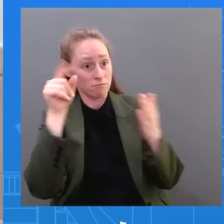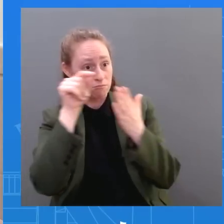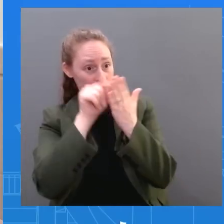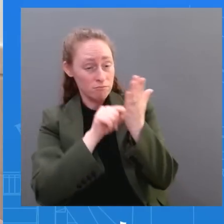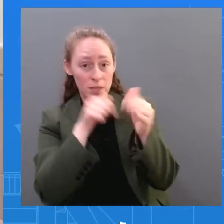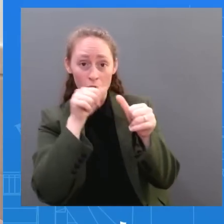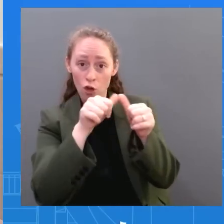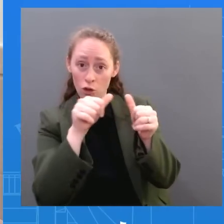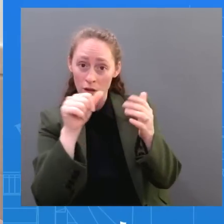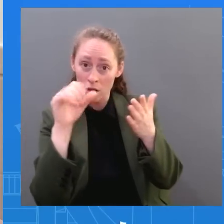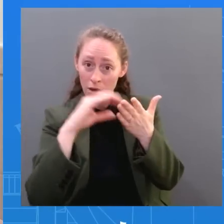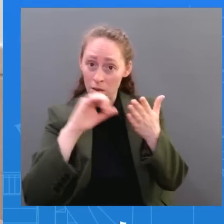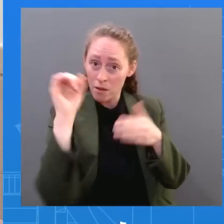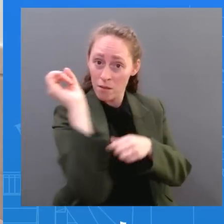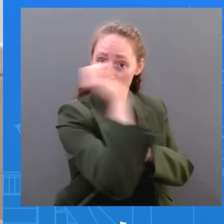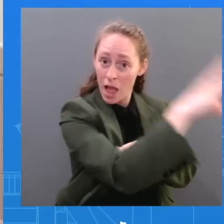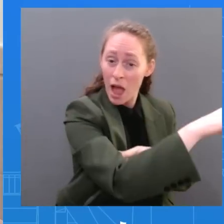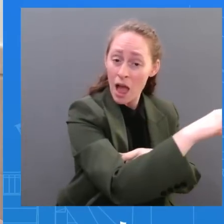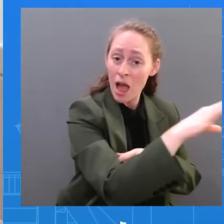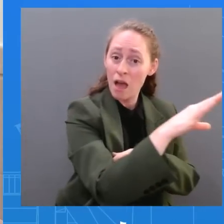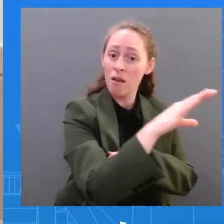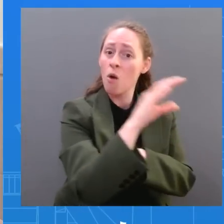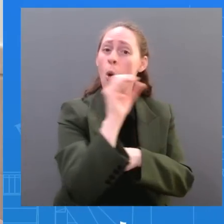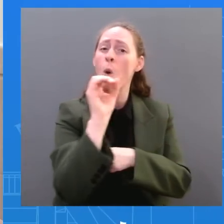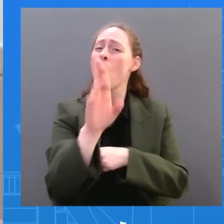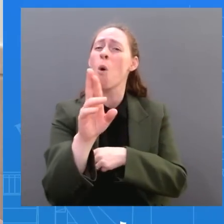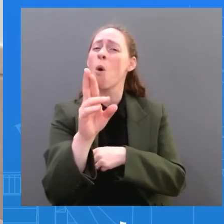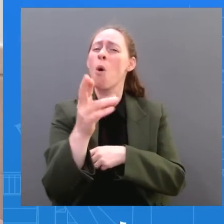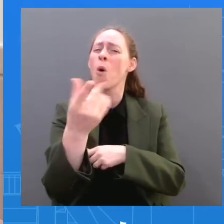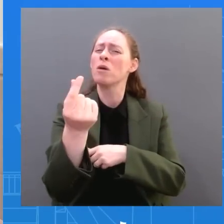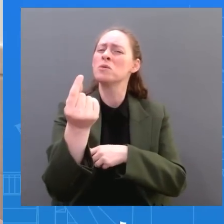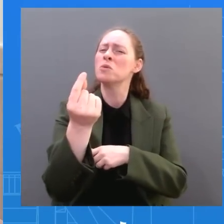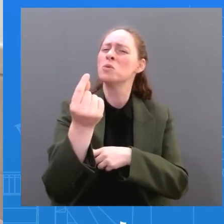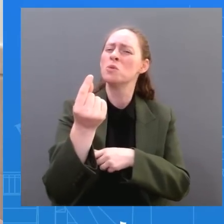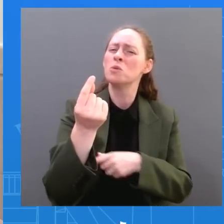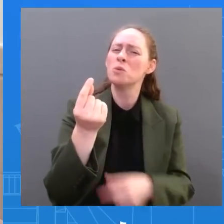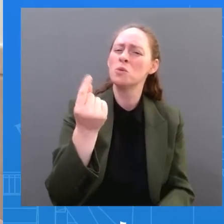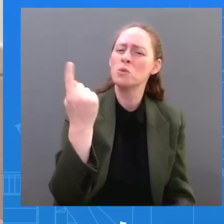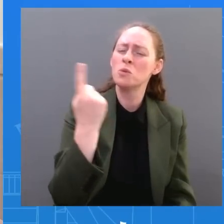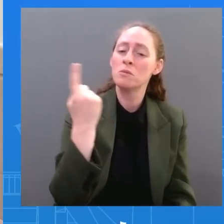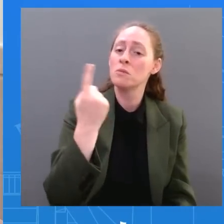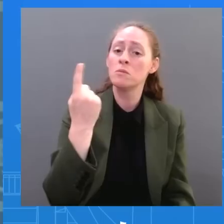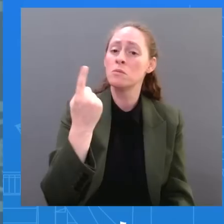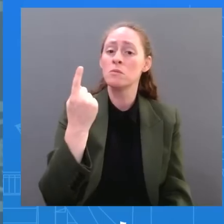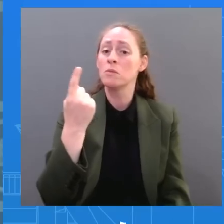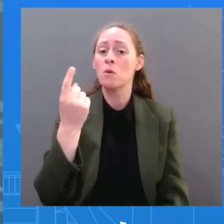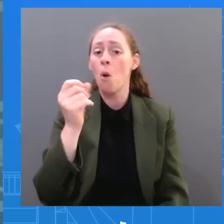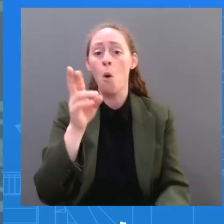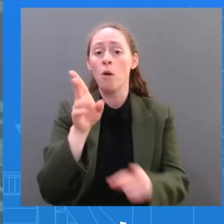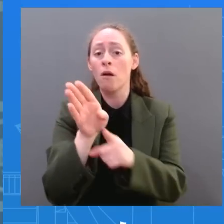or to her wife or family members -- to have a direct response from the President? Ms. Jean-Pierre: Well, you all read the letter,